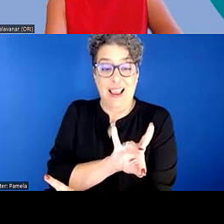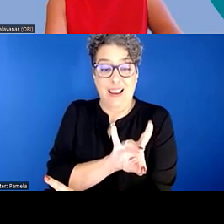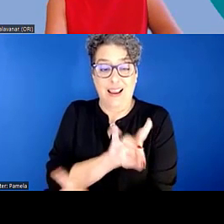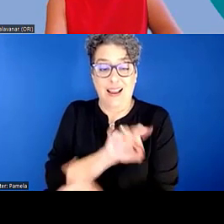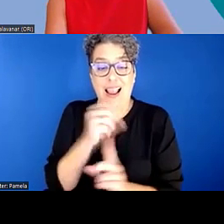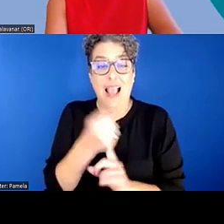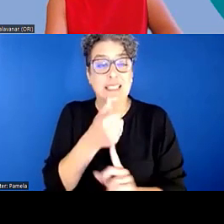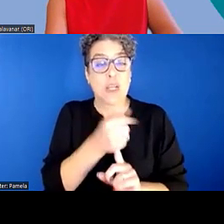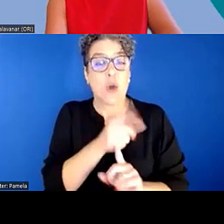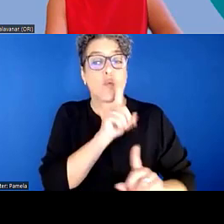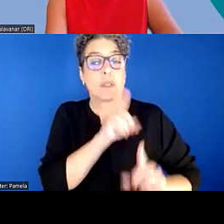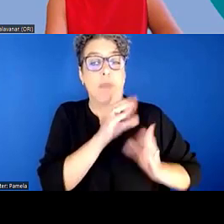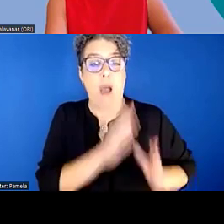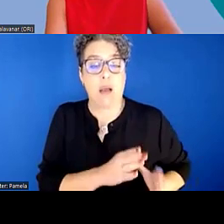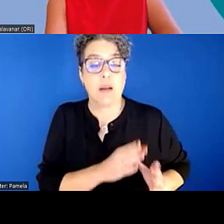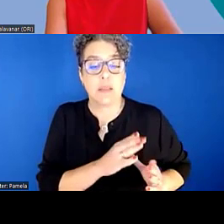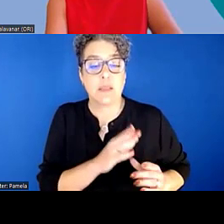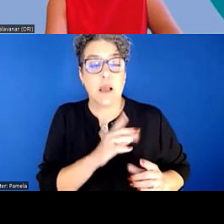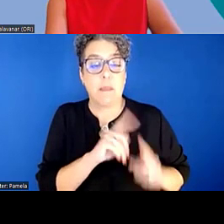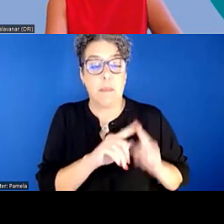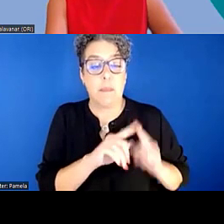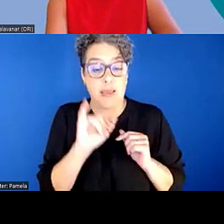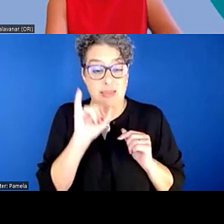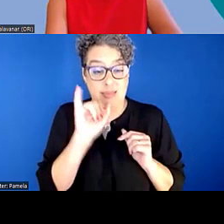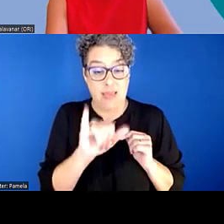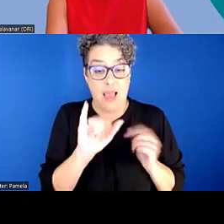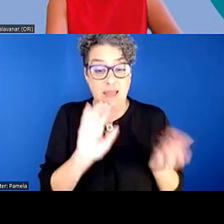but compared to the number of professors and respondents,